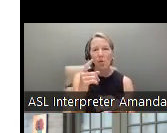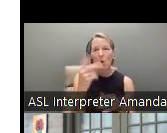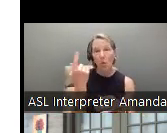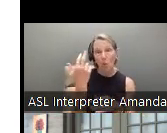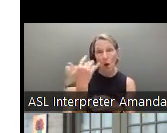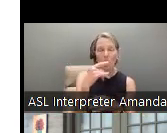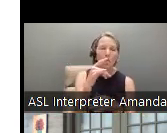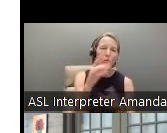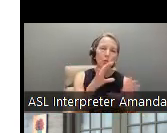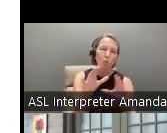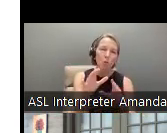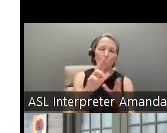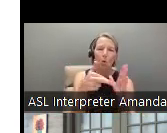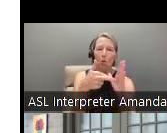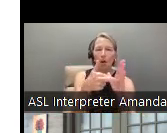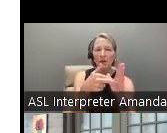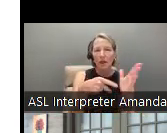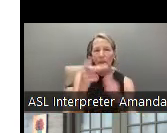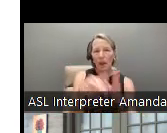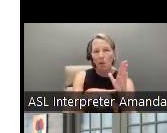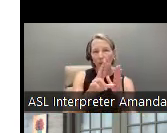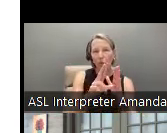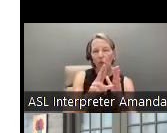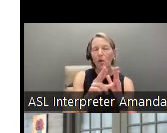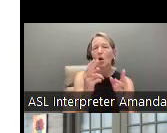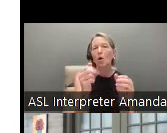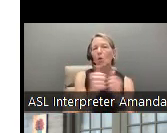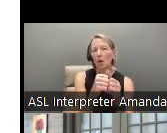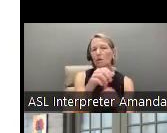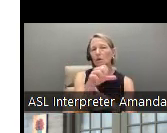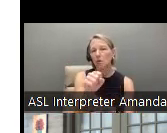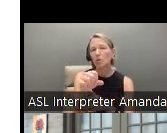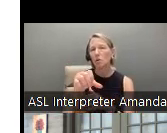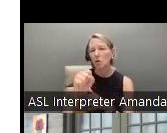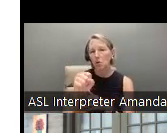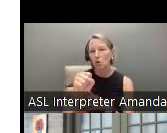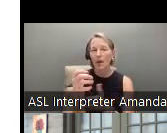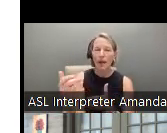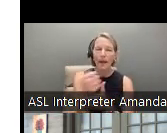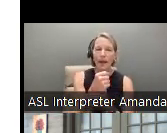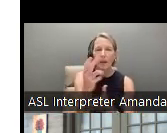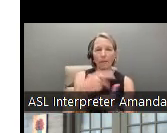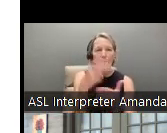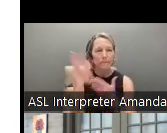conducting representative payee reviews under the Social Security Income program otherwise